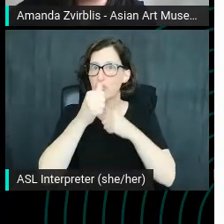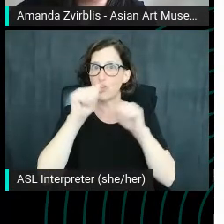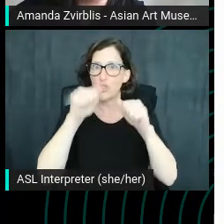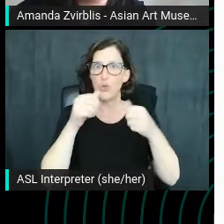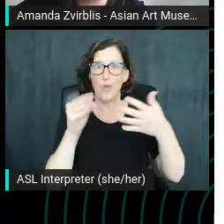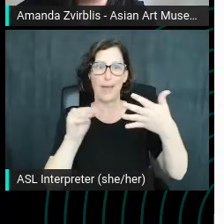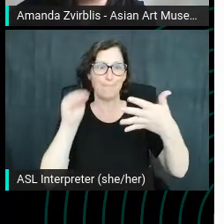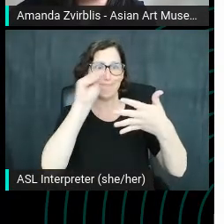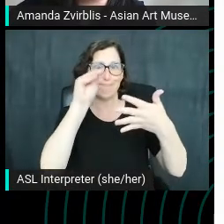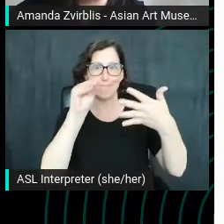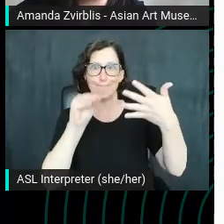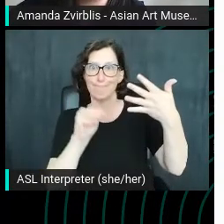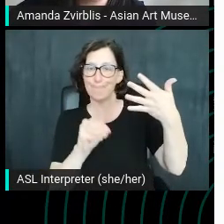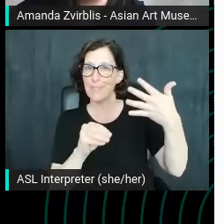so don't be afraid to reuse it.